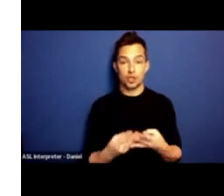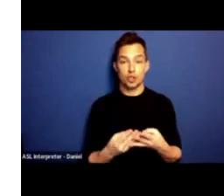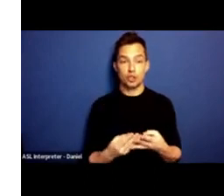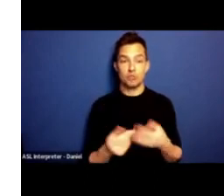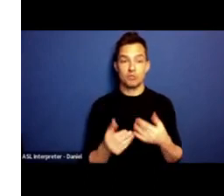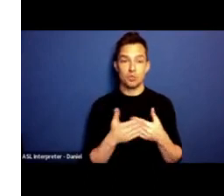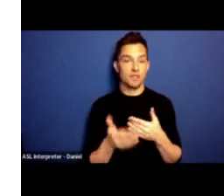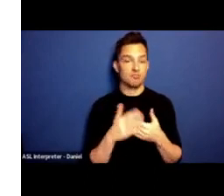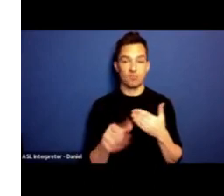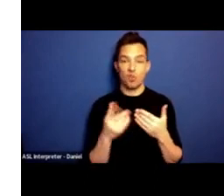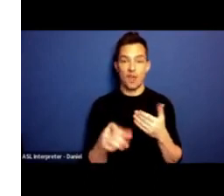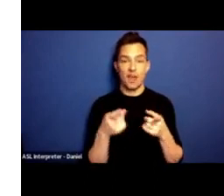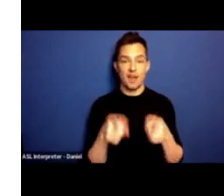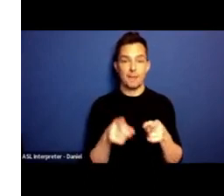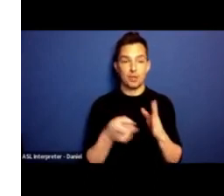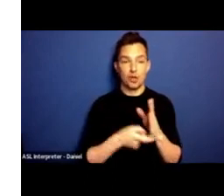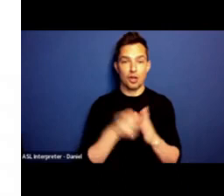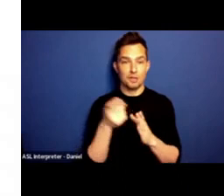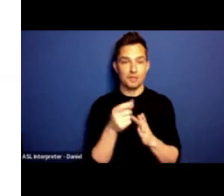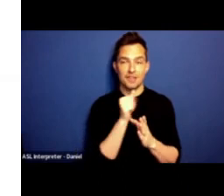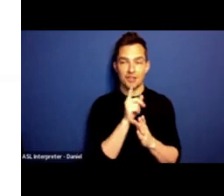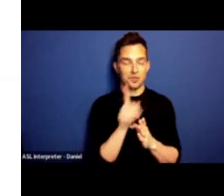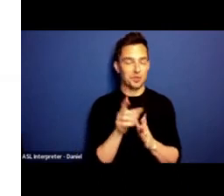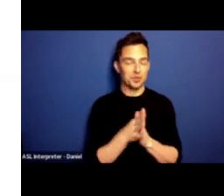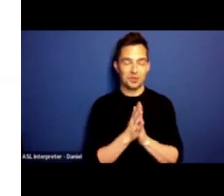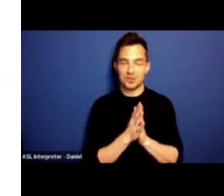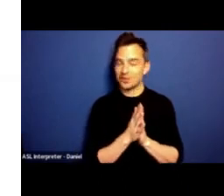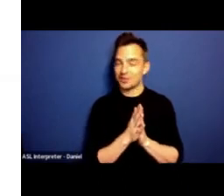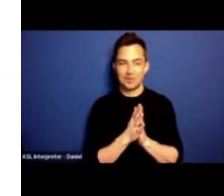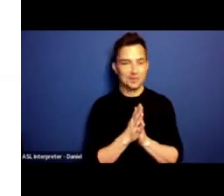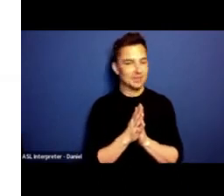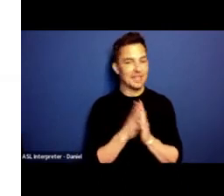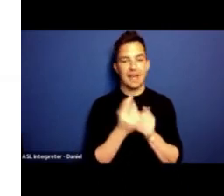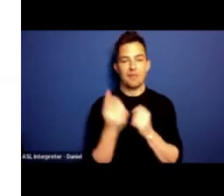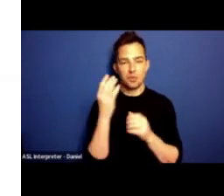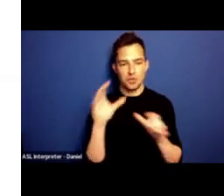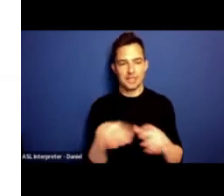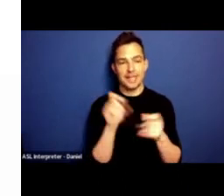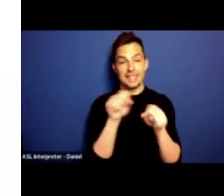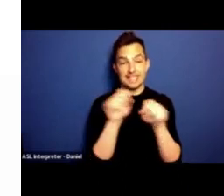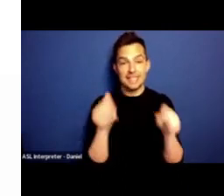automatically after that not true. As everyone who does systems change knows it's a long